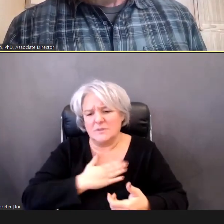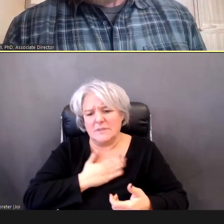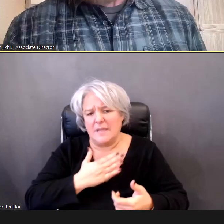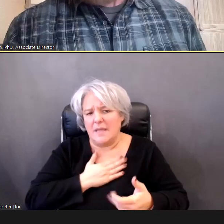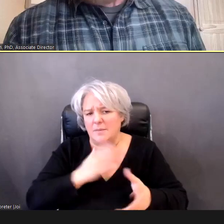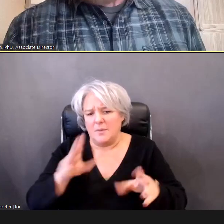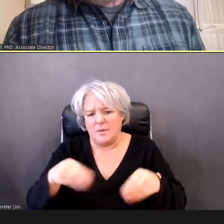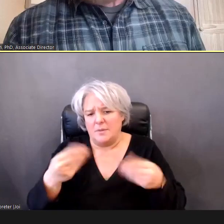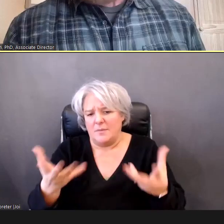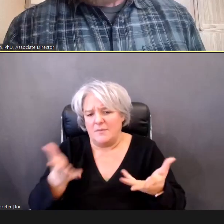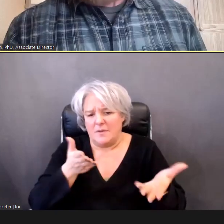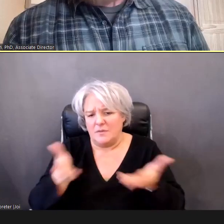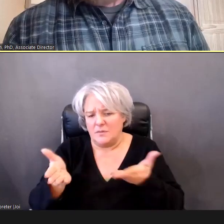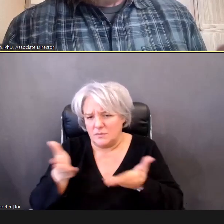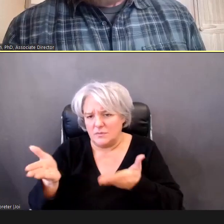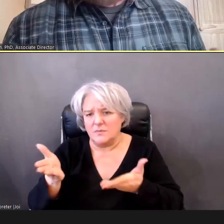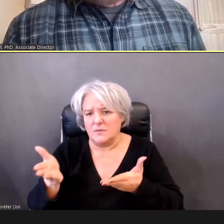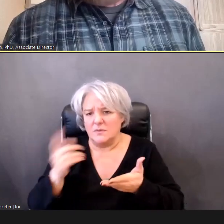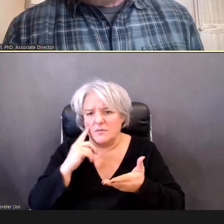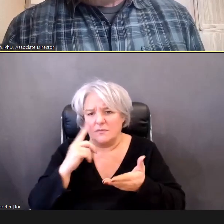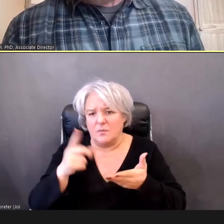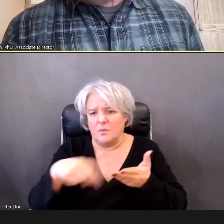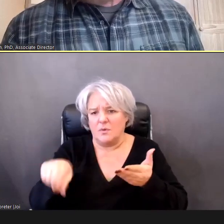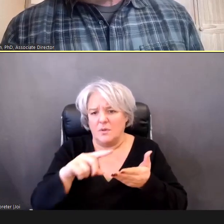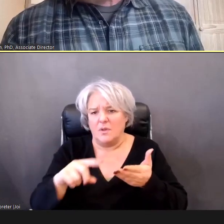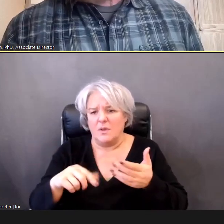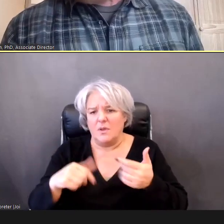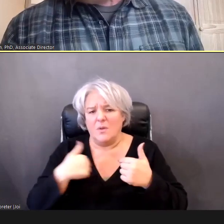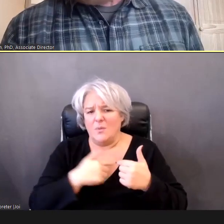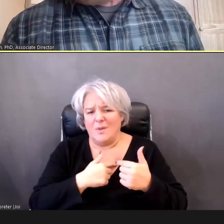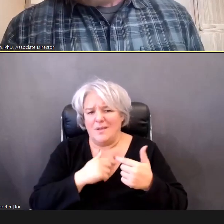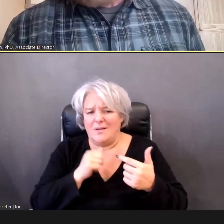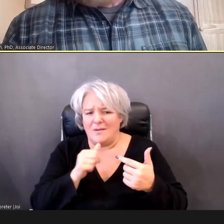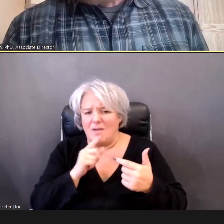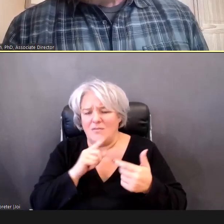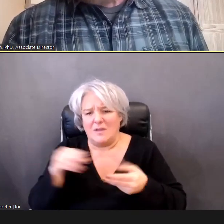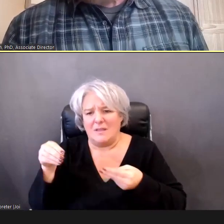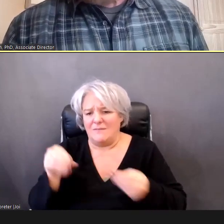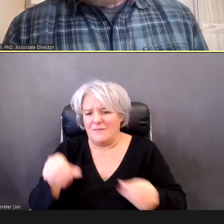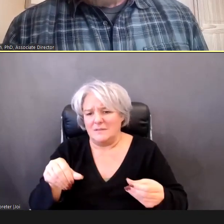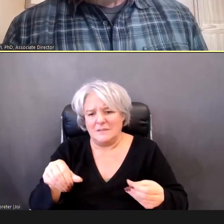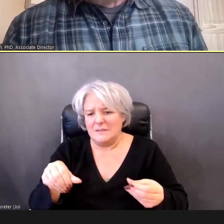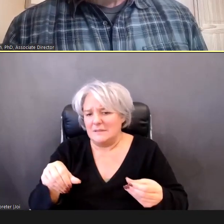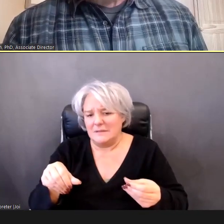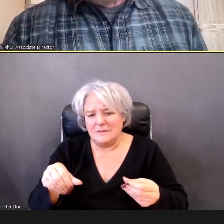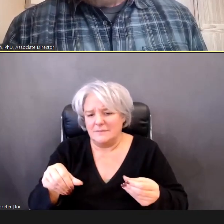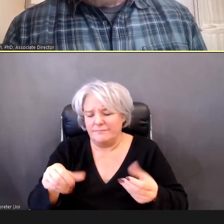these Services um for you we're no